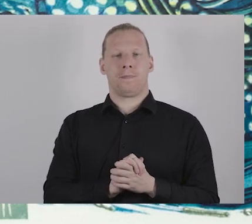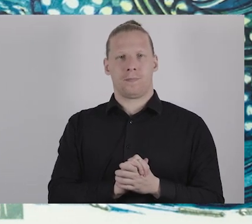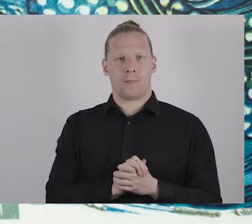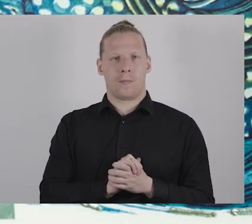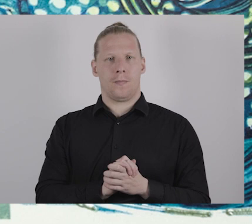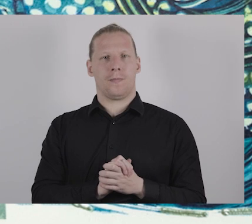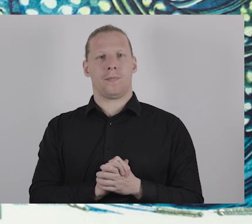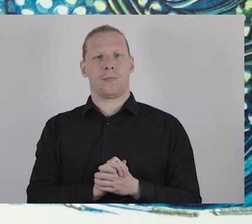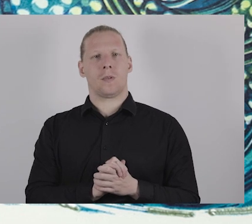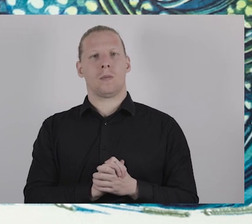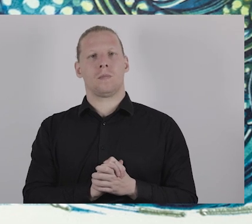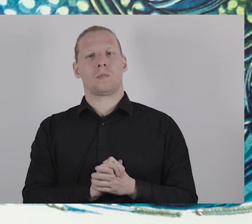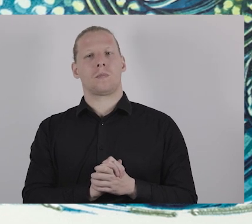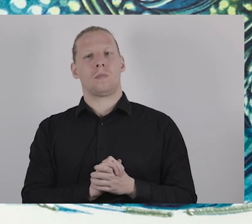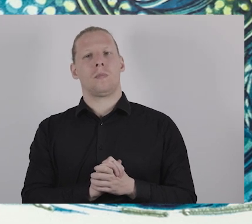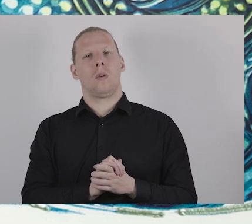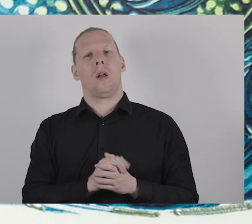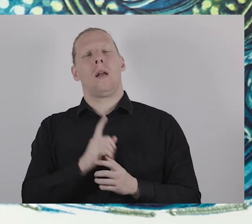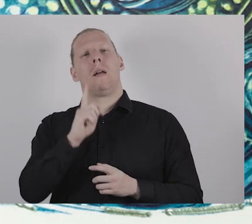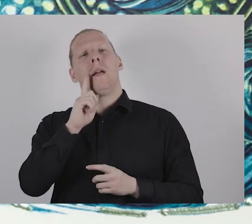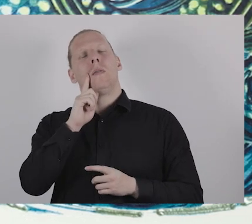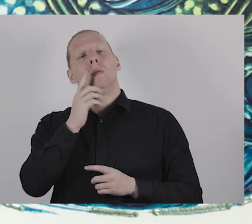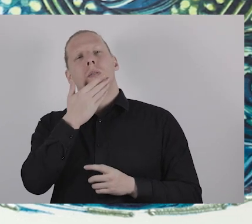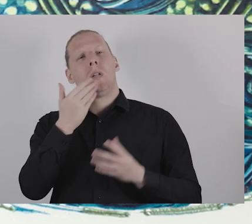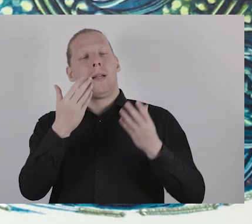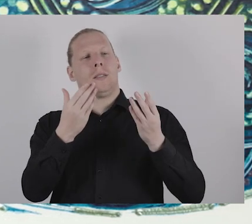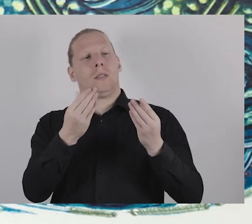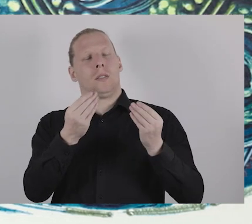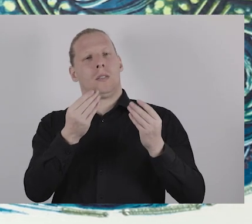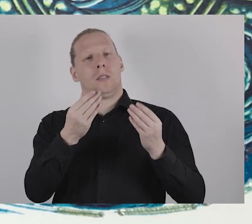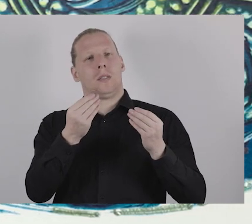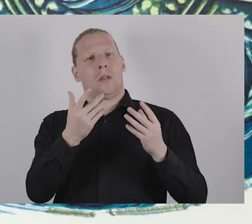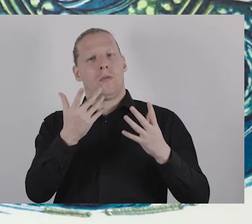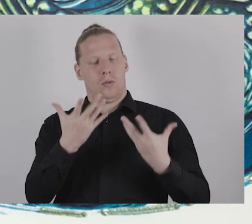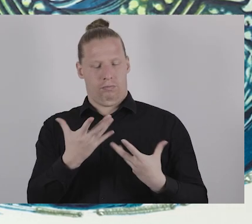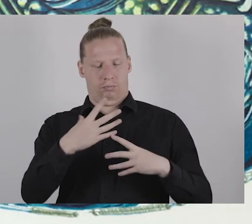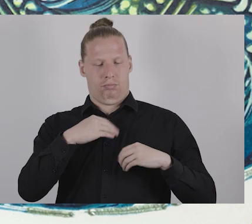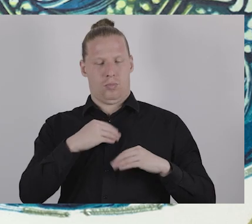Lino, I just found that it was a nice soft texture to work with.